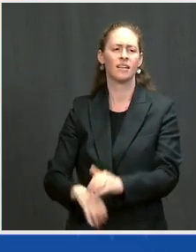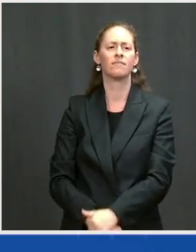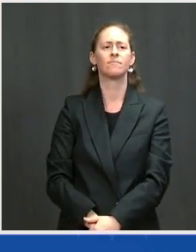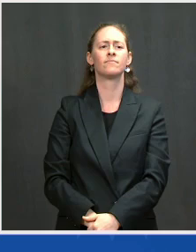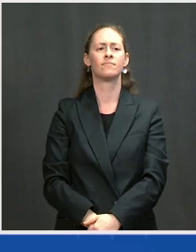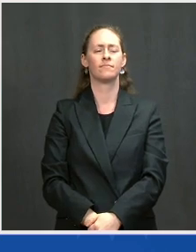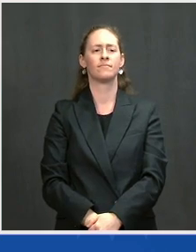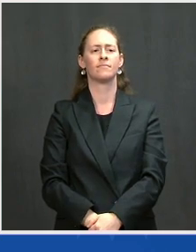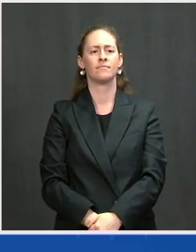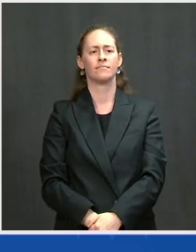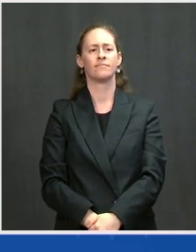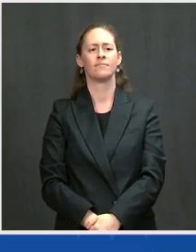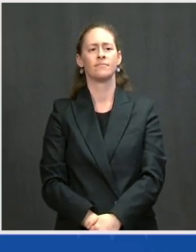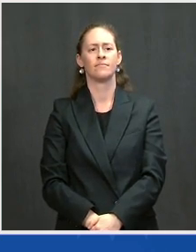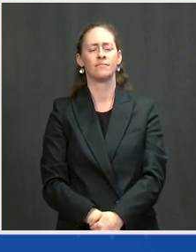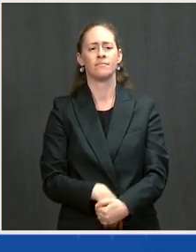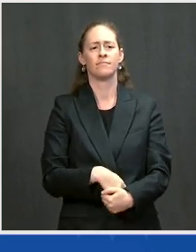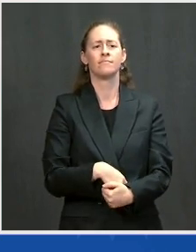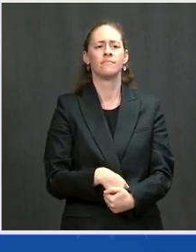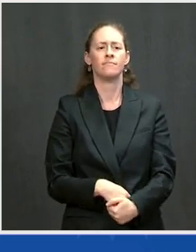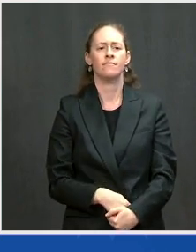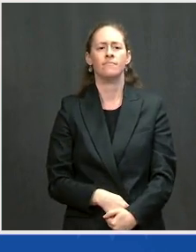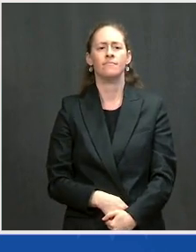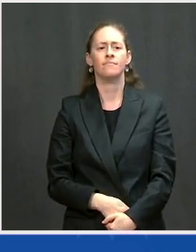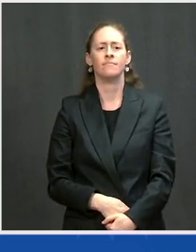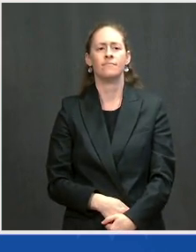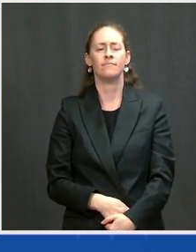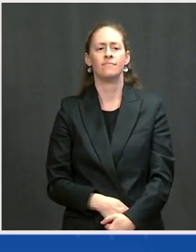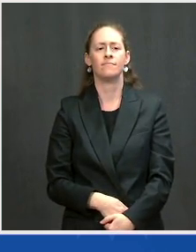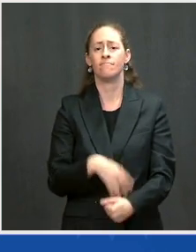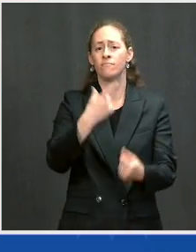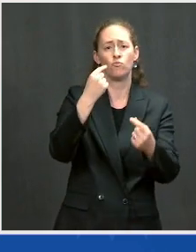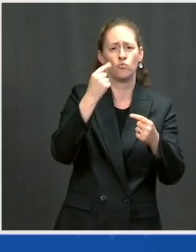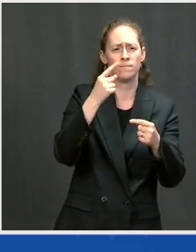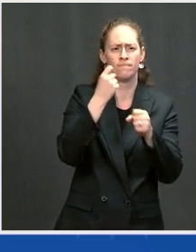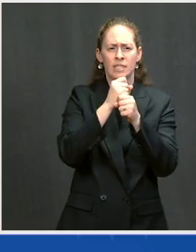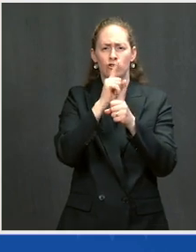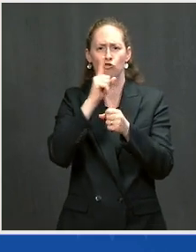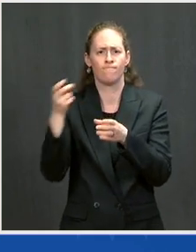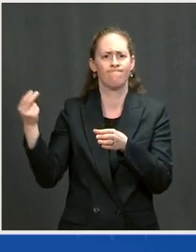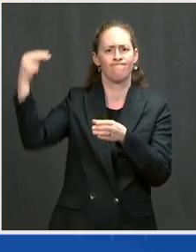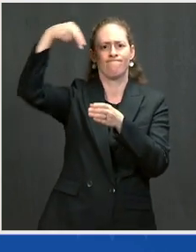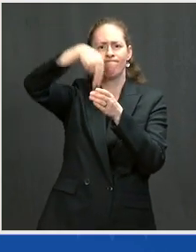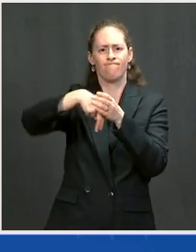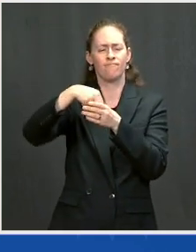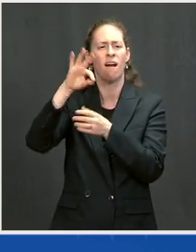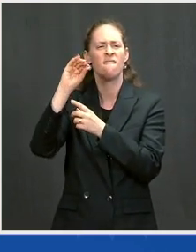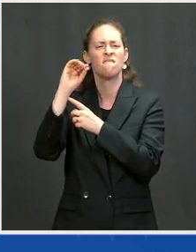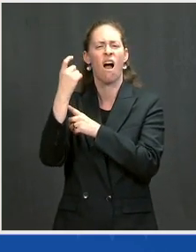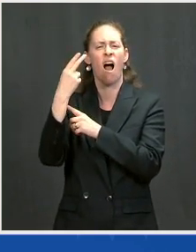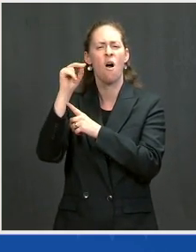to make his way from foxhole to foxhole to check the company's perimeter and to distribute ammunition among the Rangers.